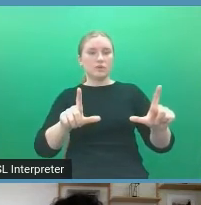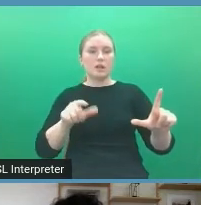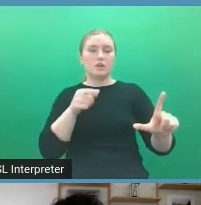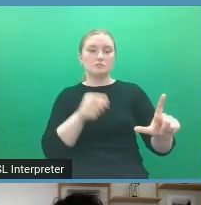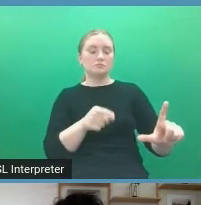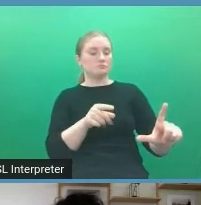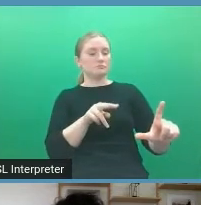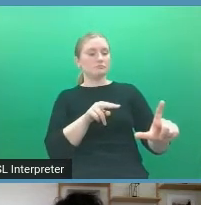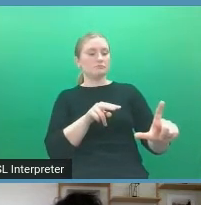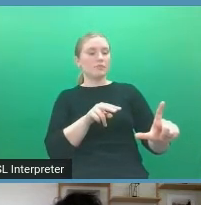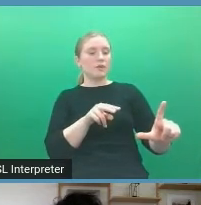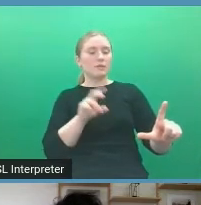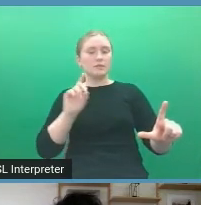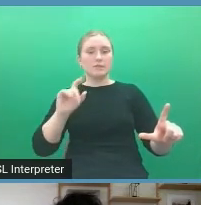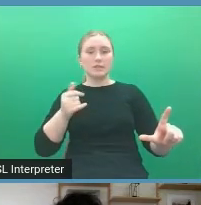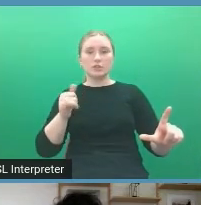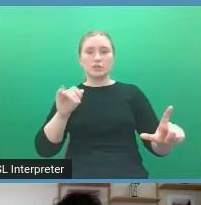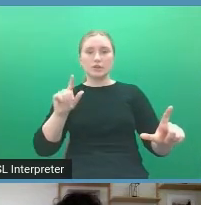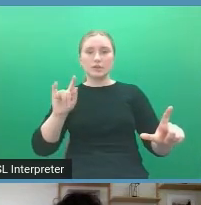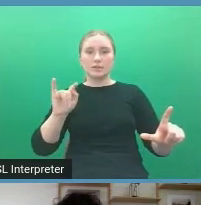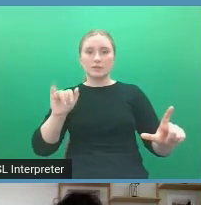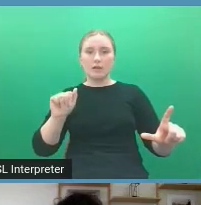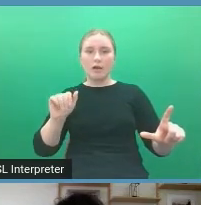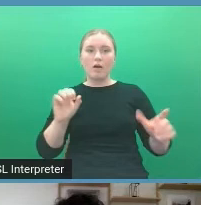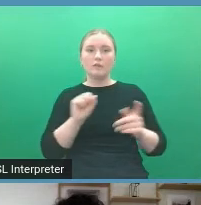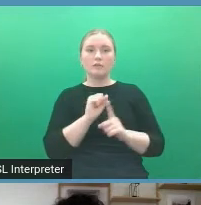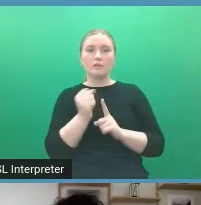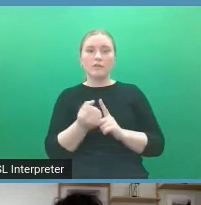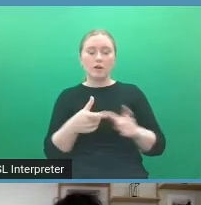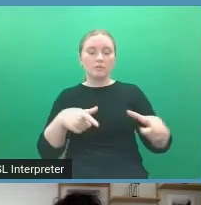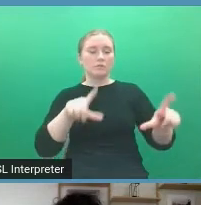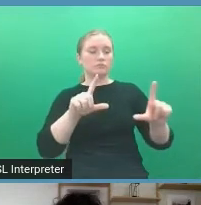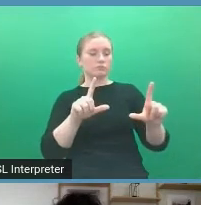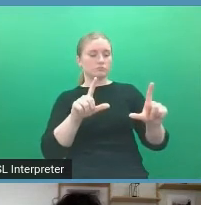a digital environment–in this case it was an app but it could be through a web browser these days,